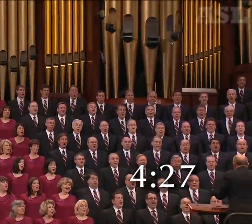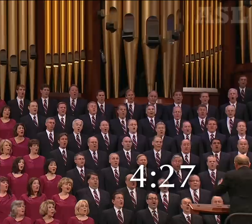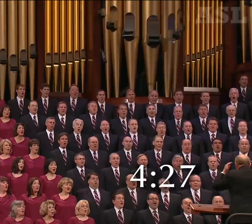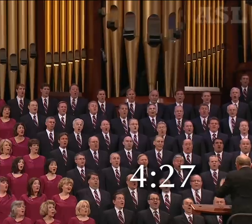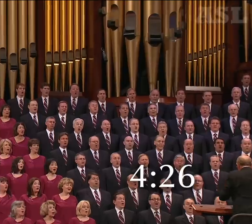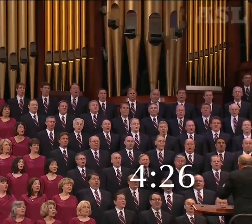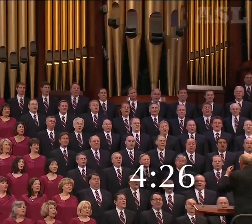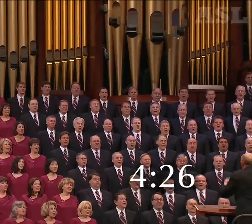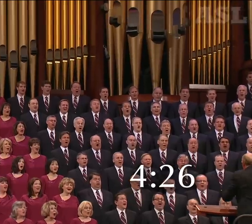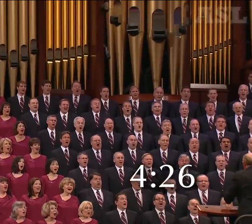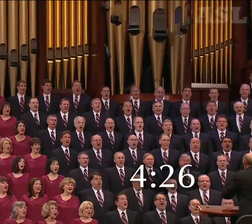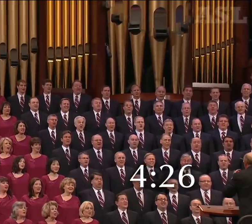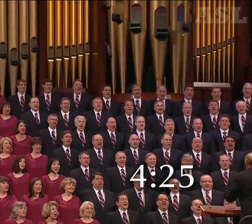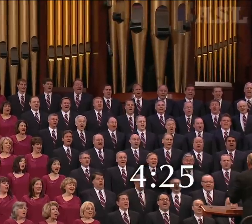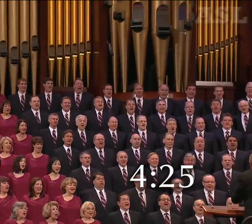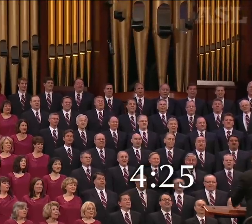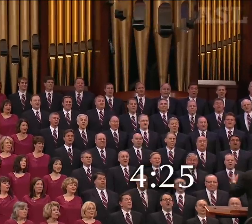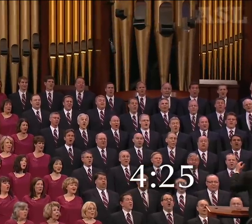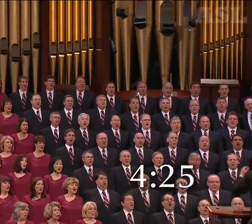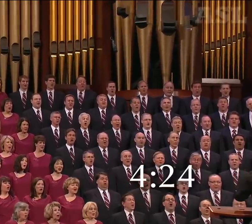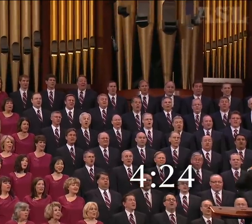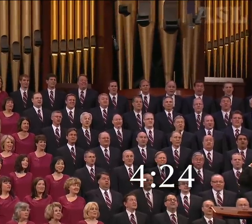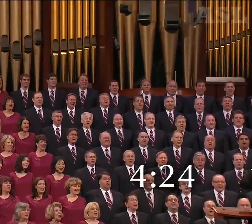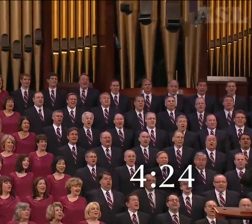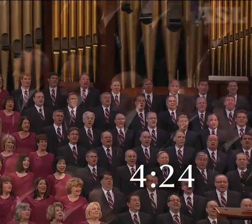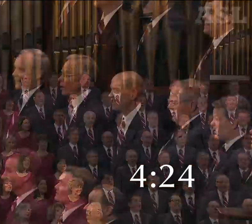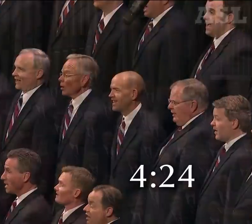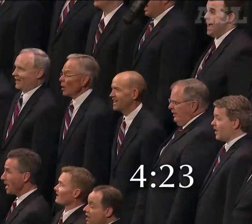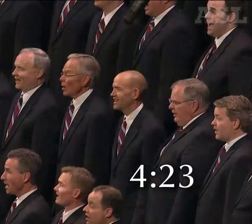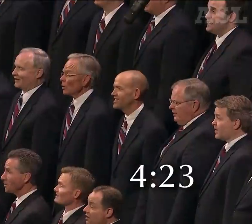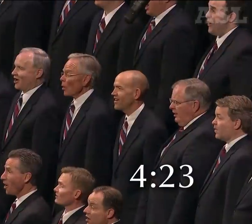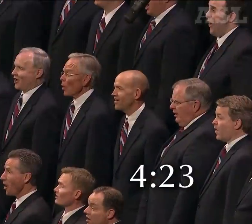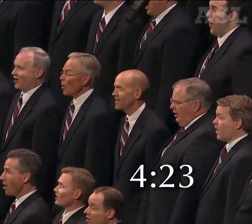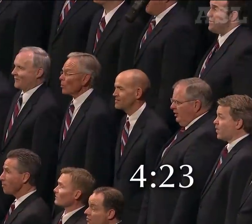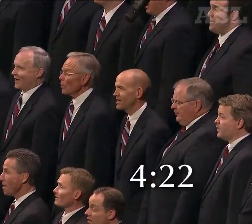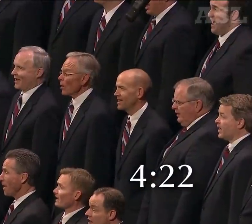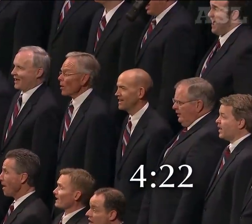THIS IS THE ENGLISH